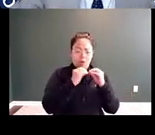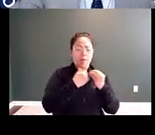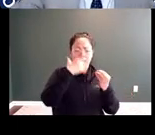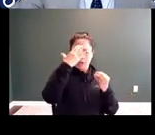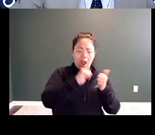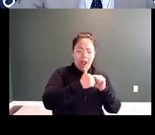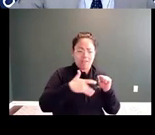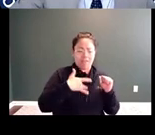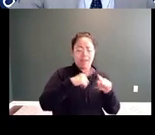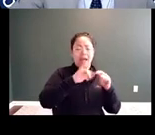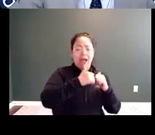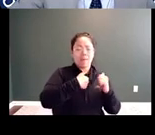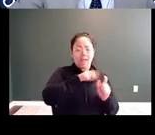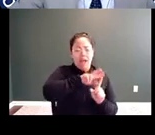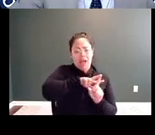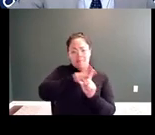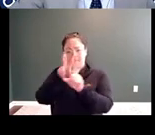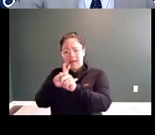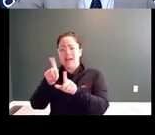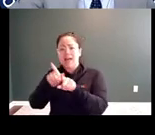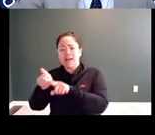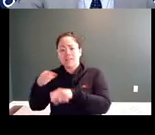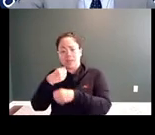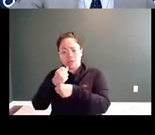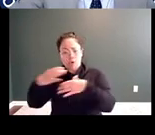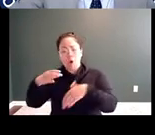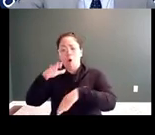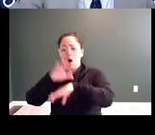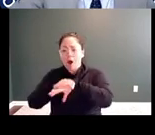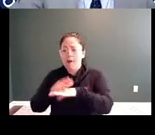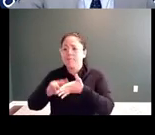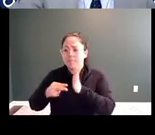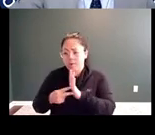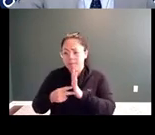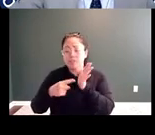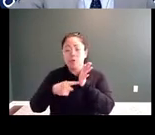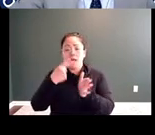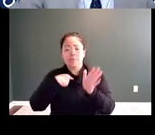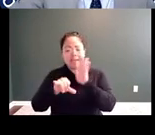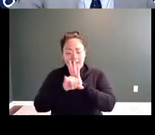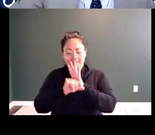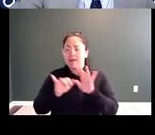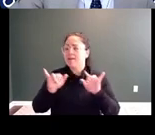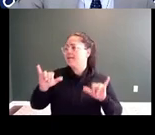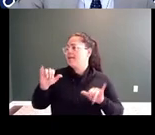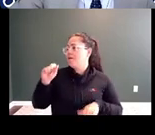how do we create this culture? How do we continue that out and be really intentional with it? So once we identified, okay, we want everybody to show up every day,